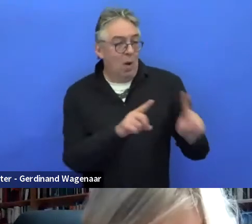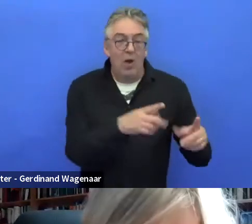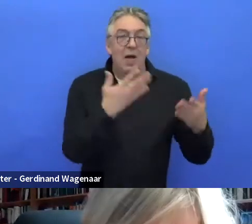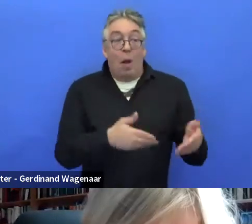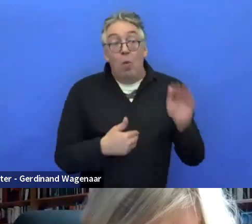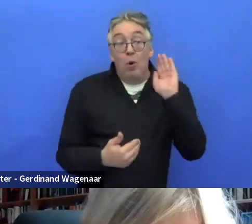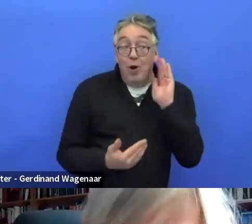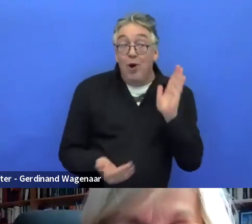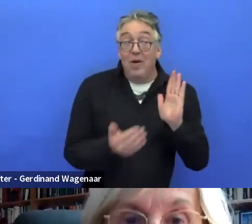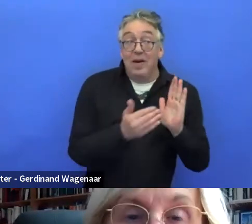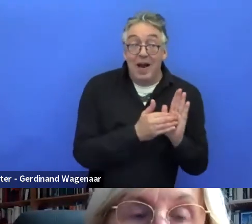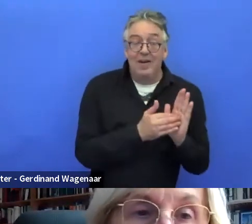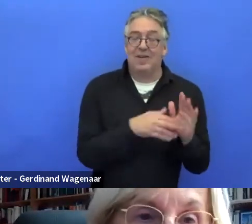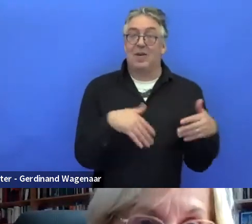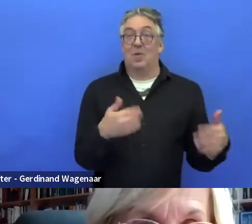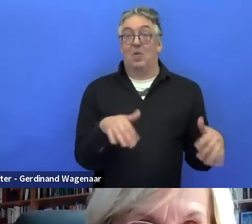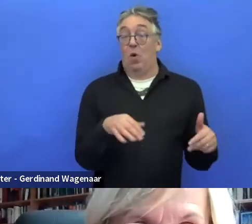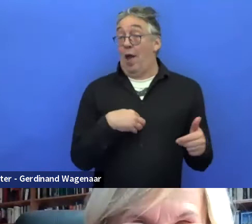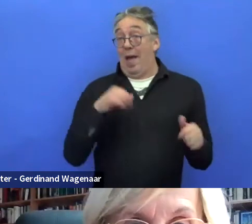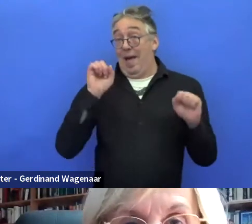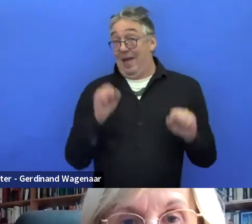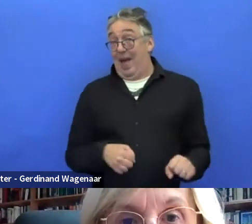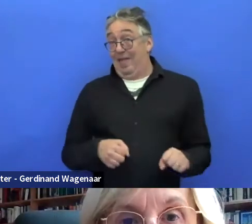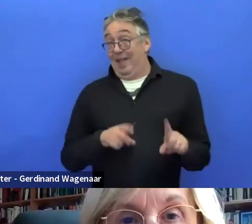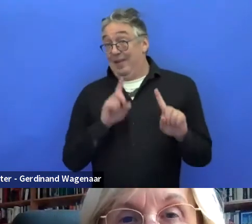and there are many comments about this but I have to tell you,